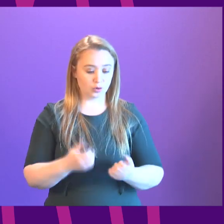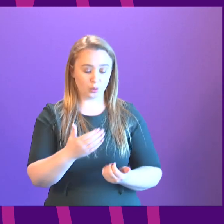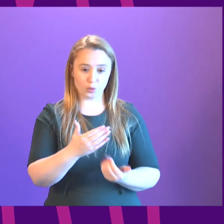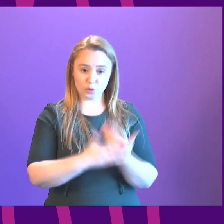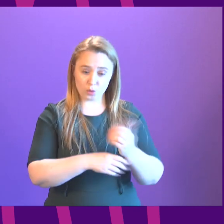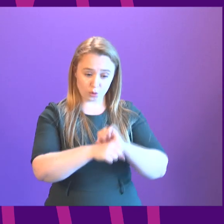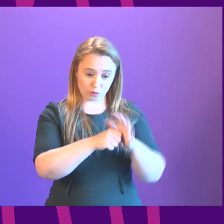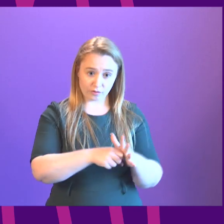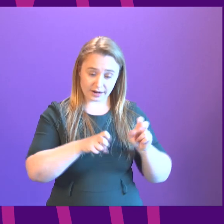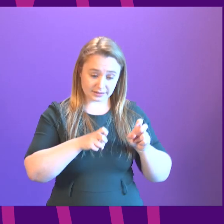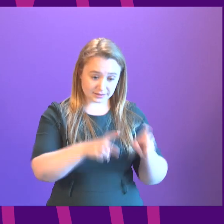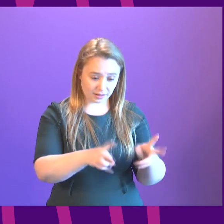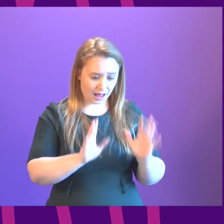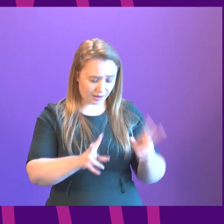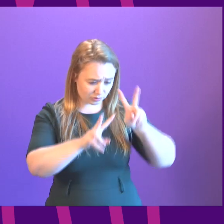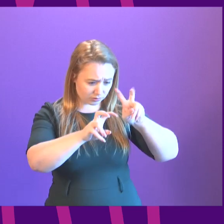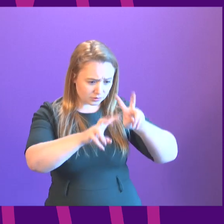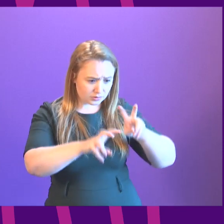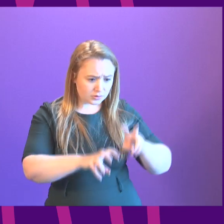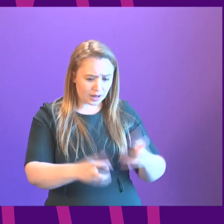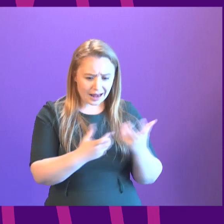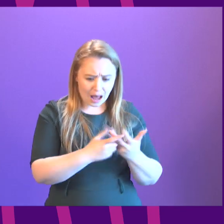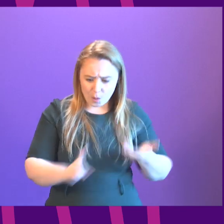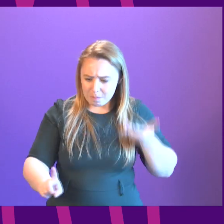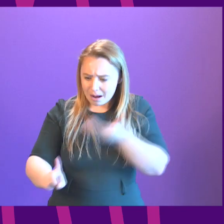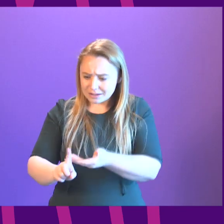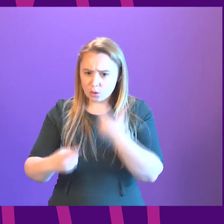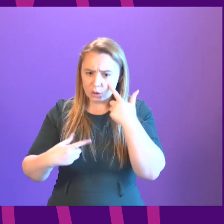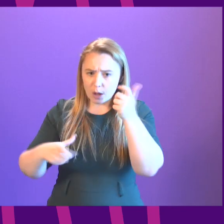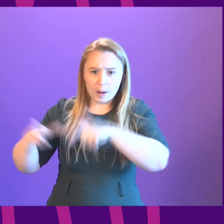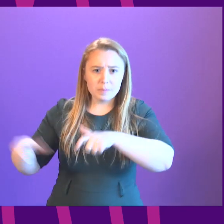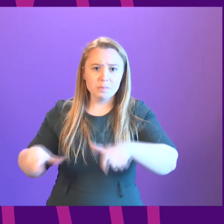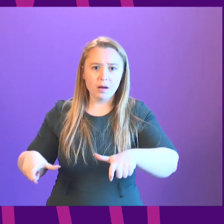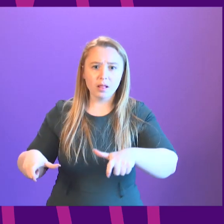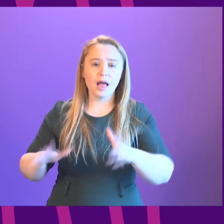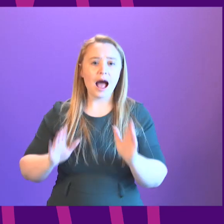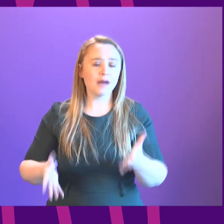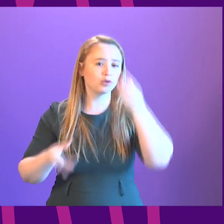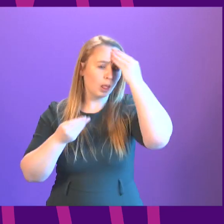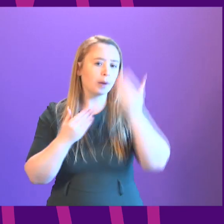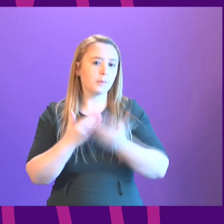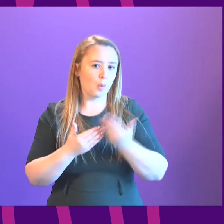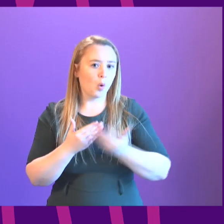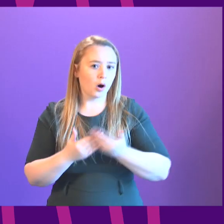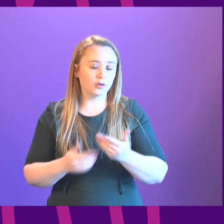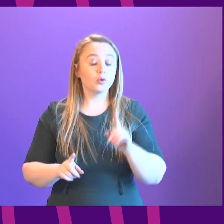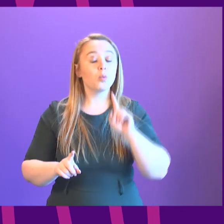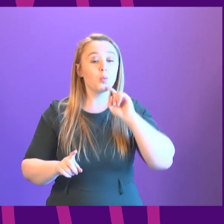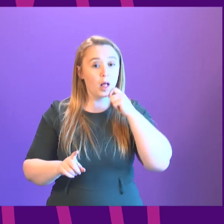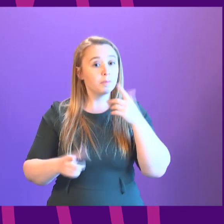least its transmissibility among young people. We will be precautionary and we will take